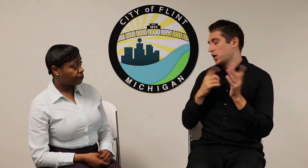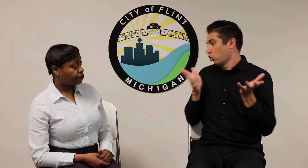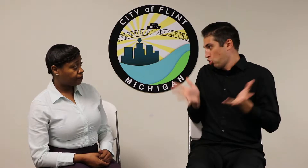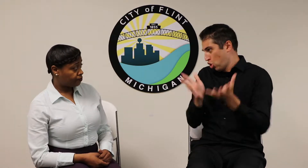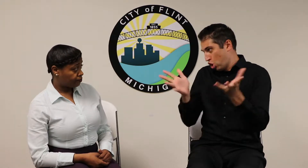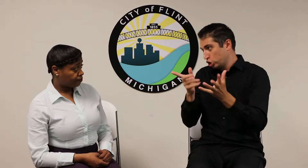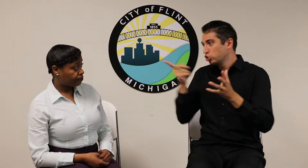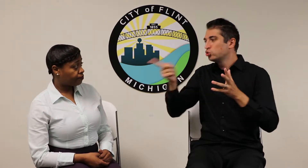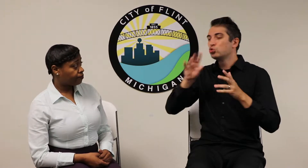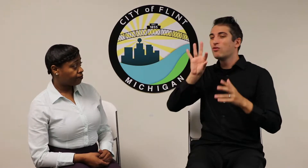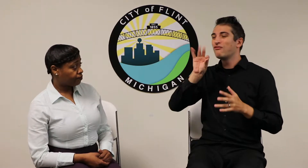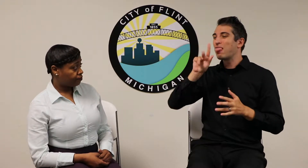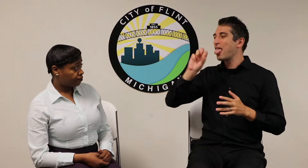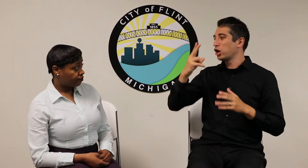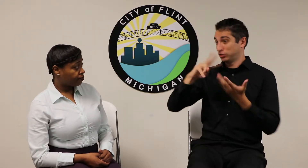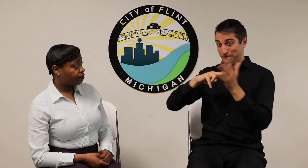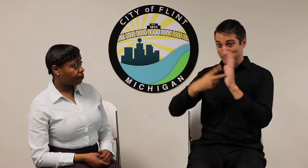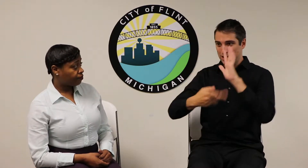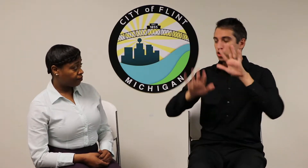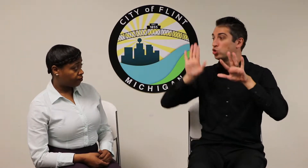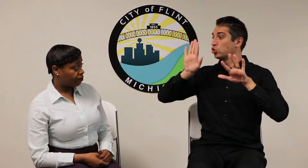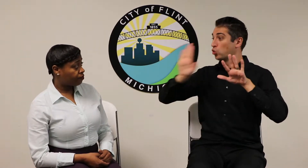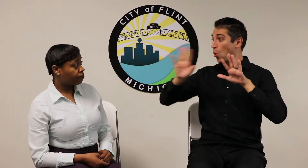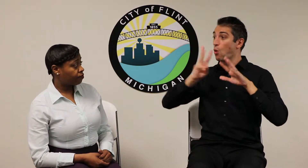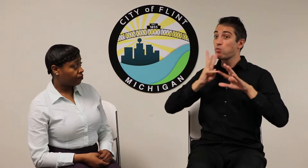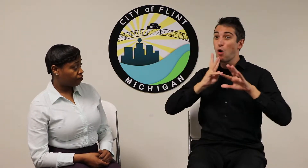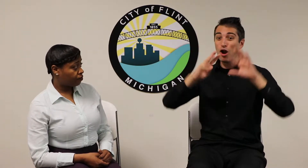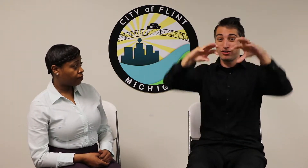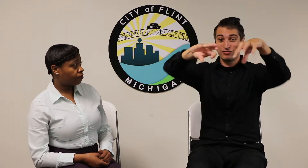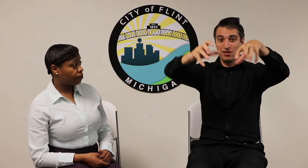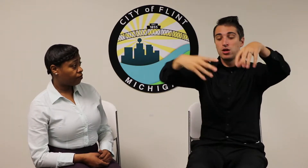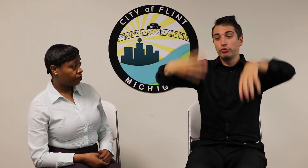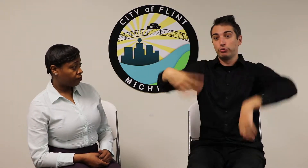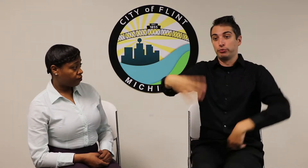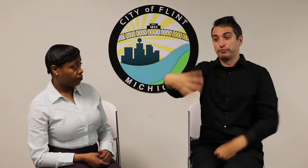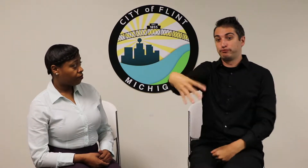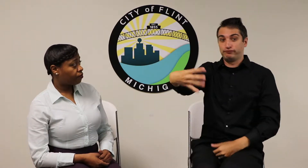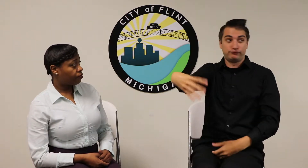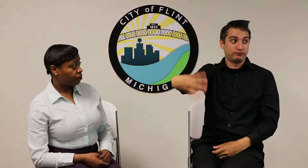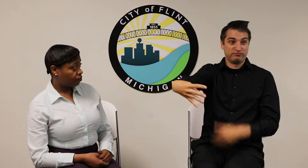house run it for five minutes after a prolonged period of like, sleeping